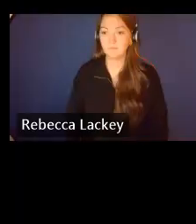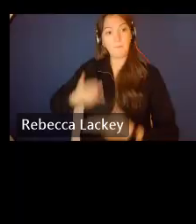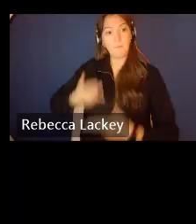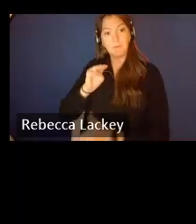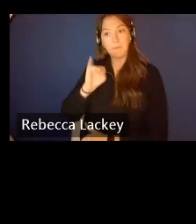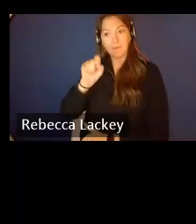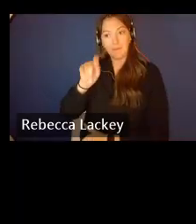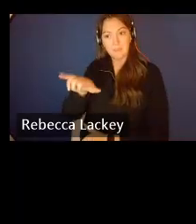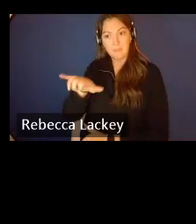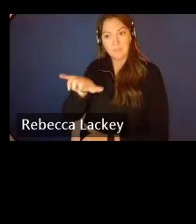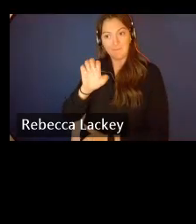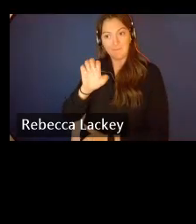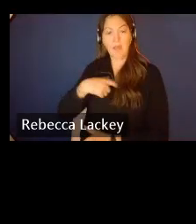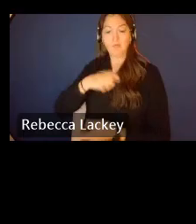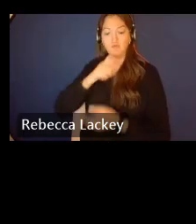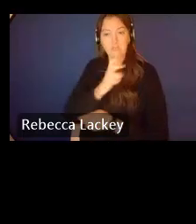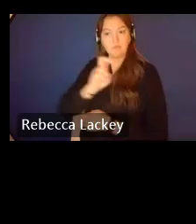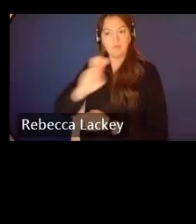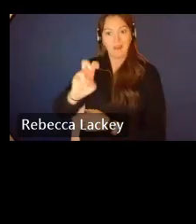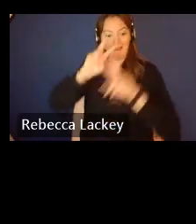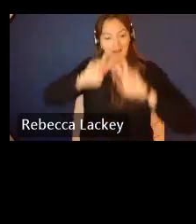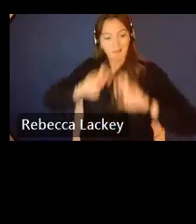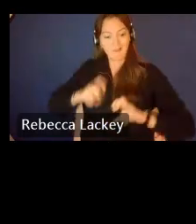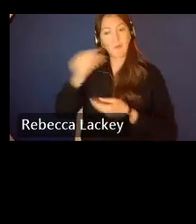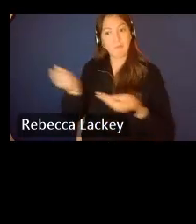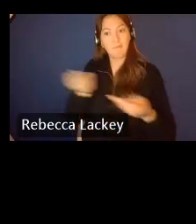transportation development analyst for St. Louis County and the moderator for tonight's project